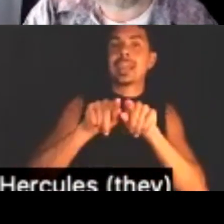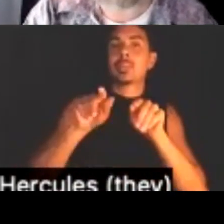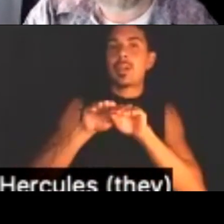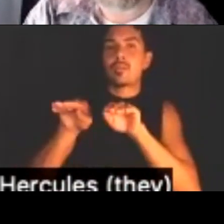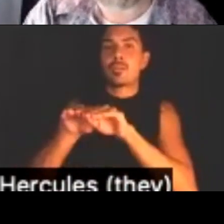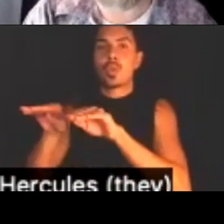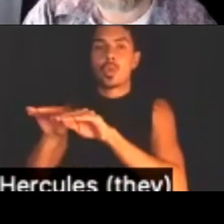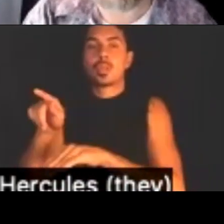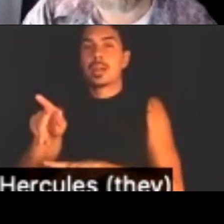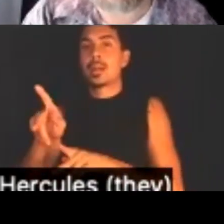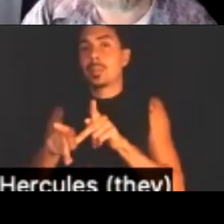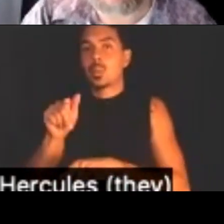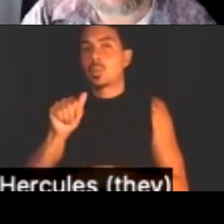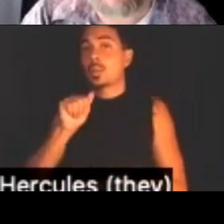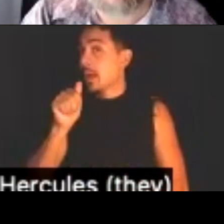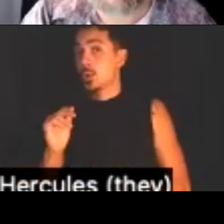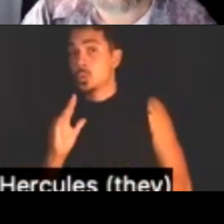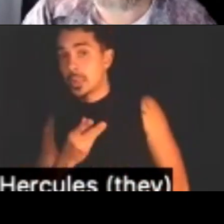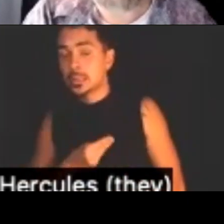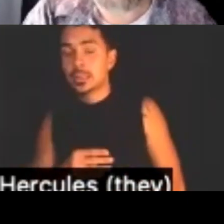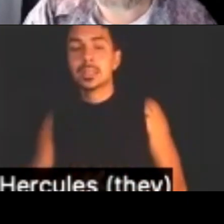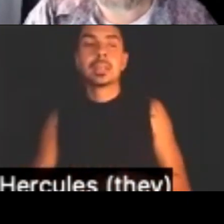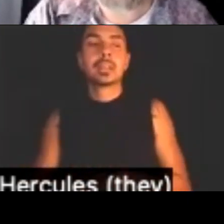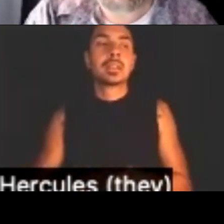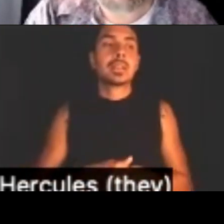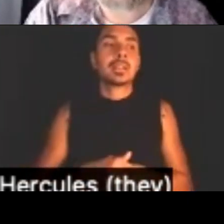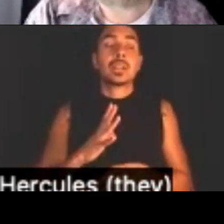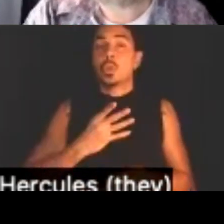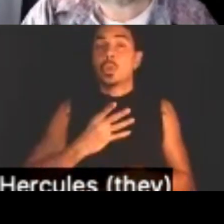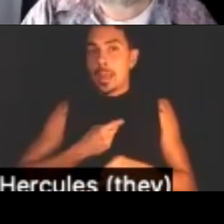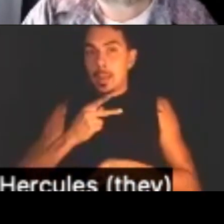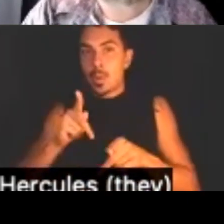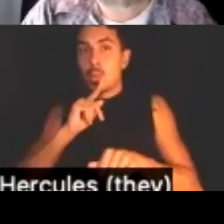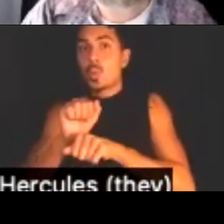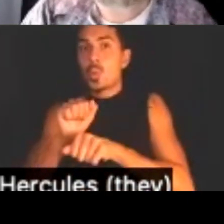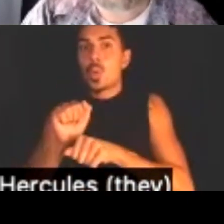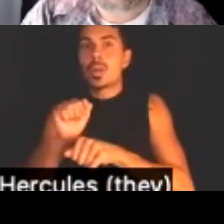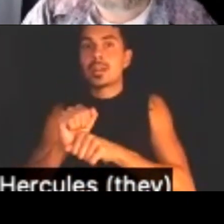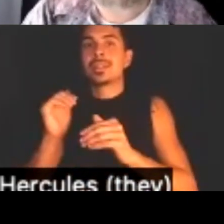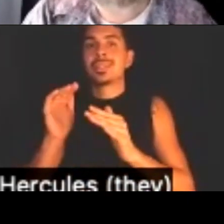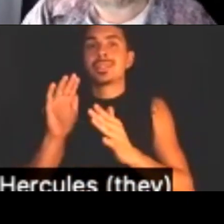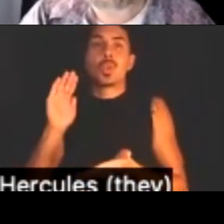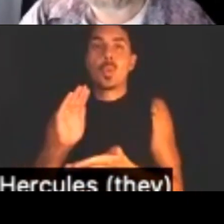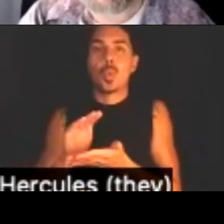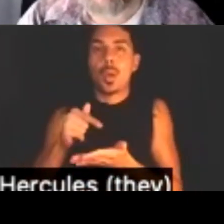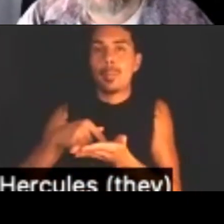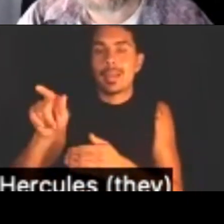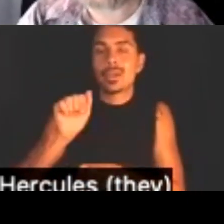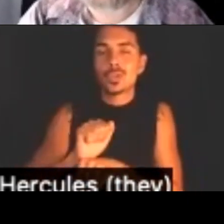might be working lower wage jobs or part-time jobs. Those jobs may not have insurance benefits